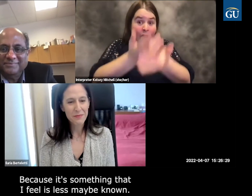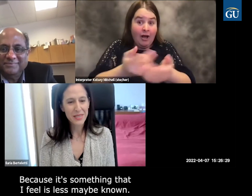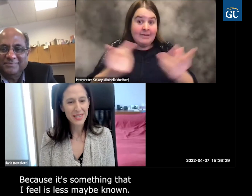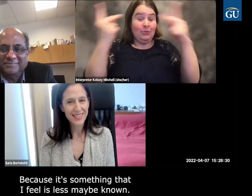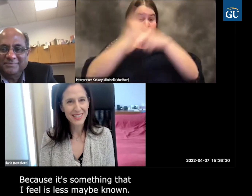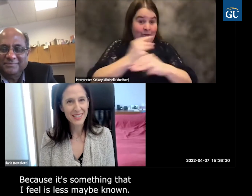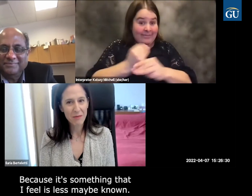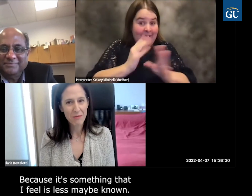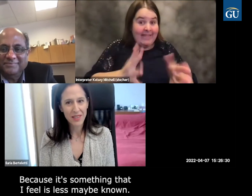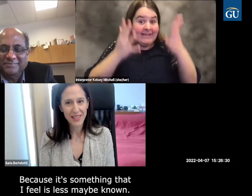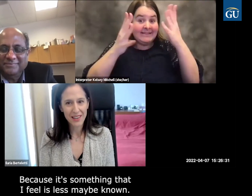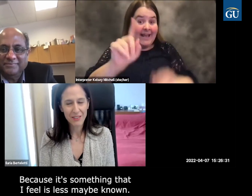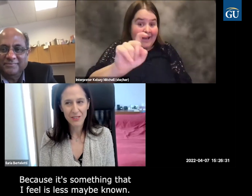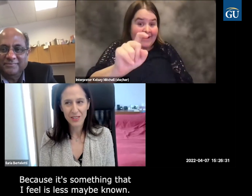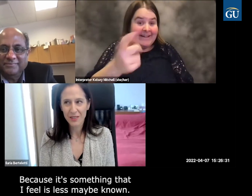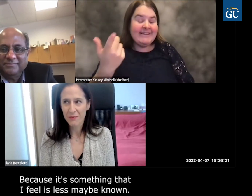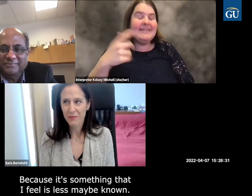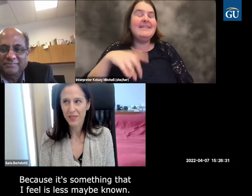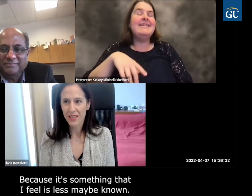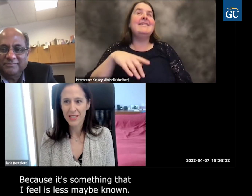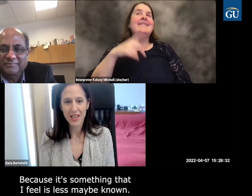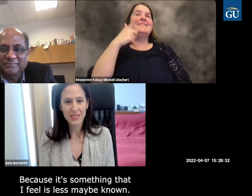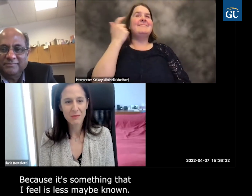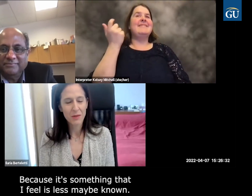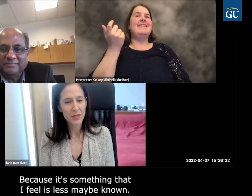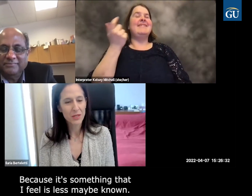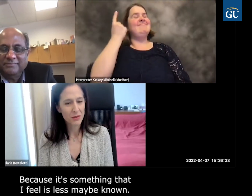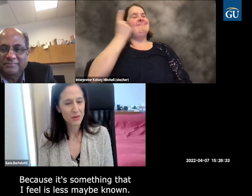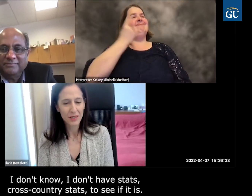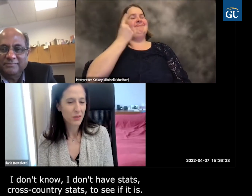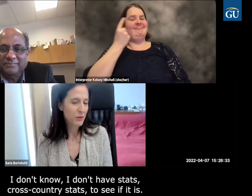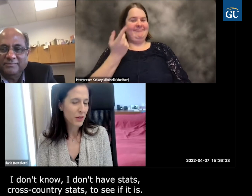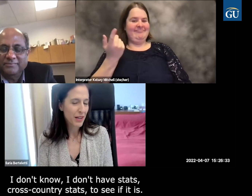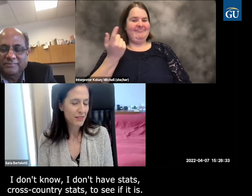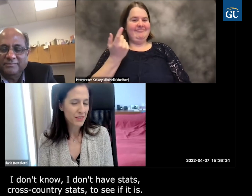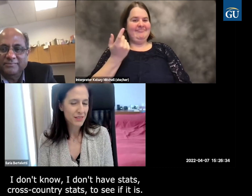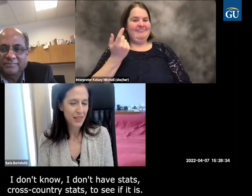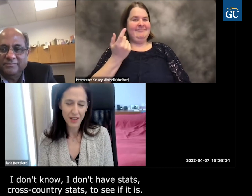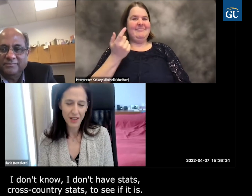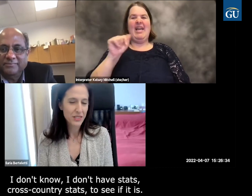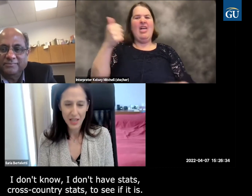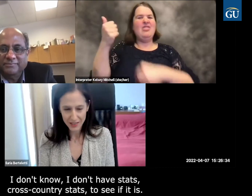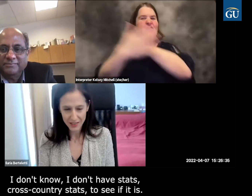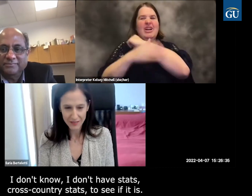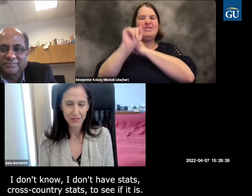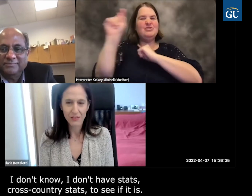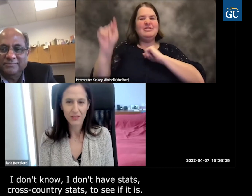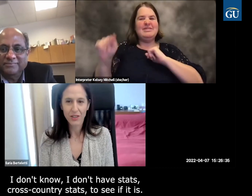because it's something that i feel is less maybe known i don't know i